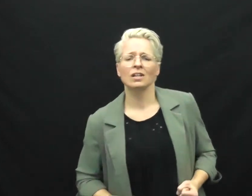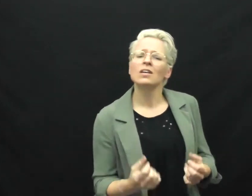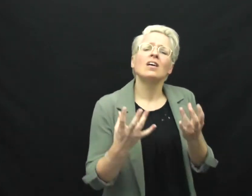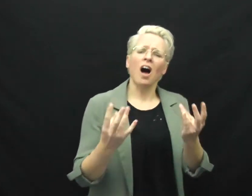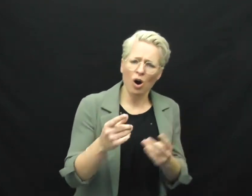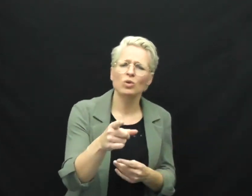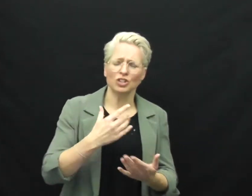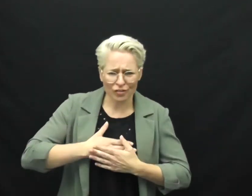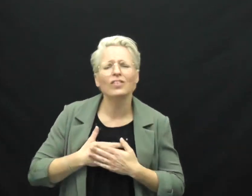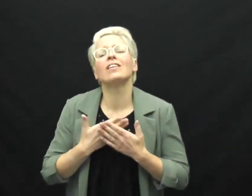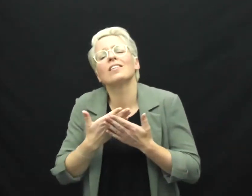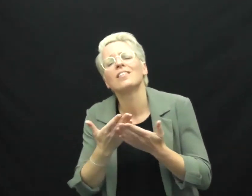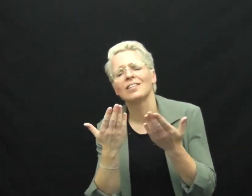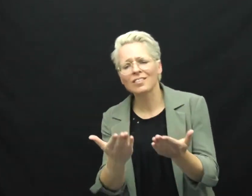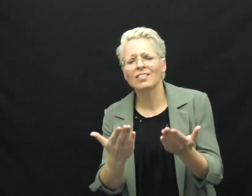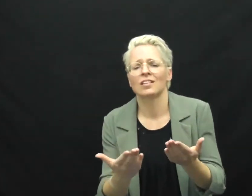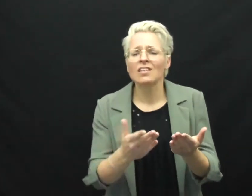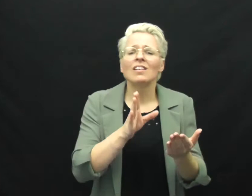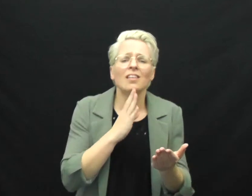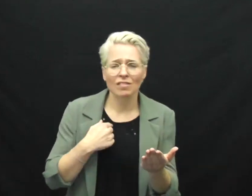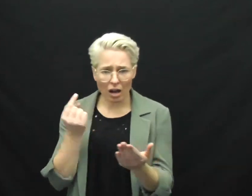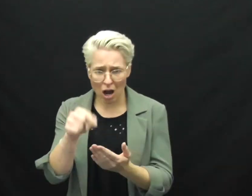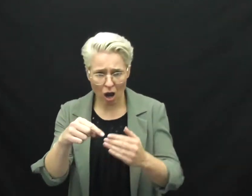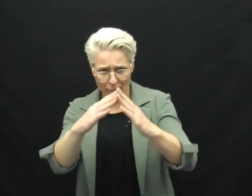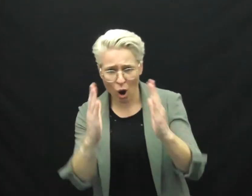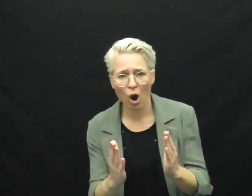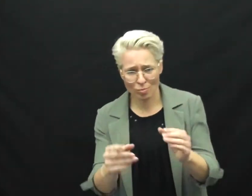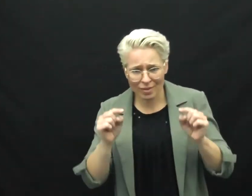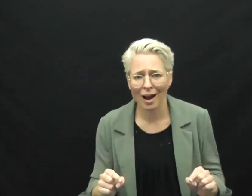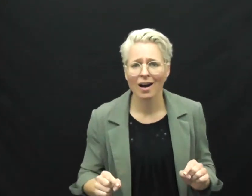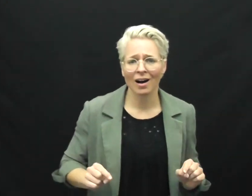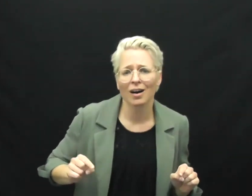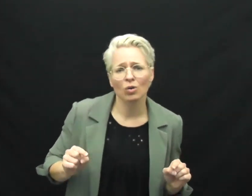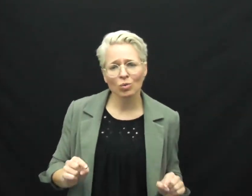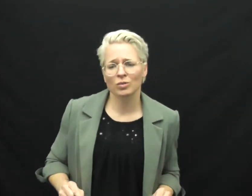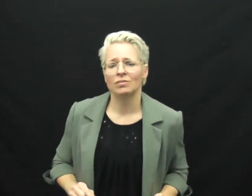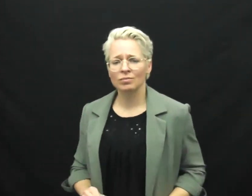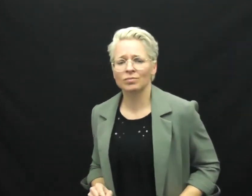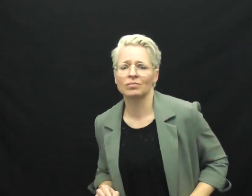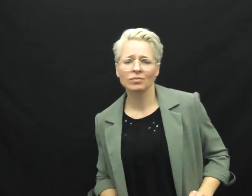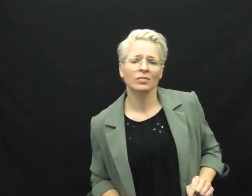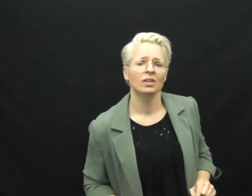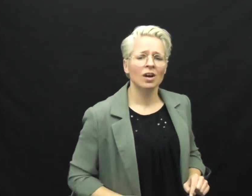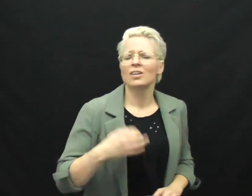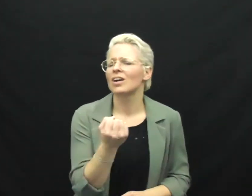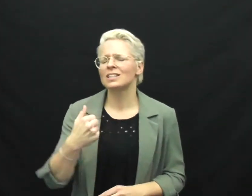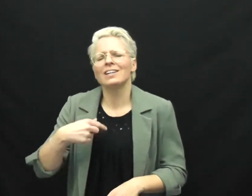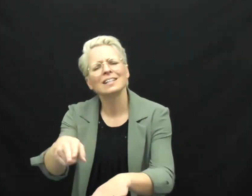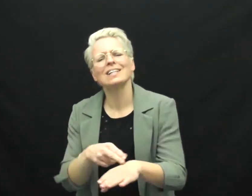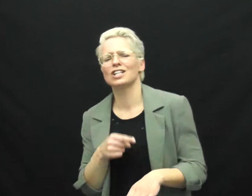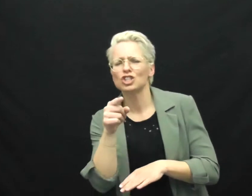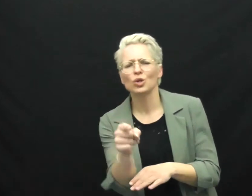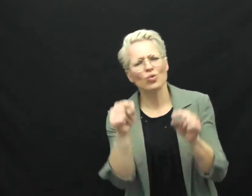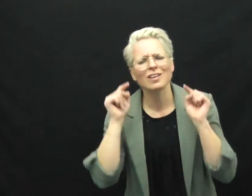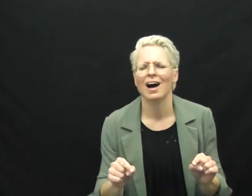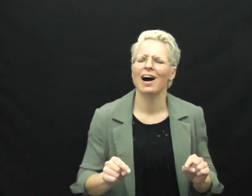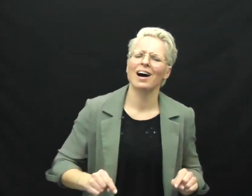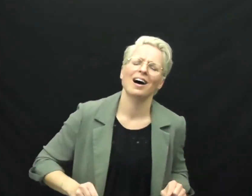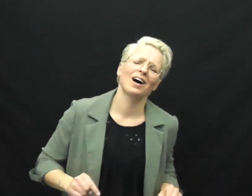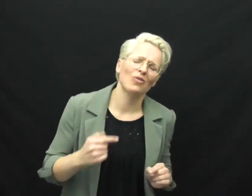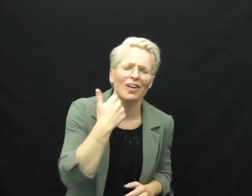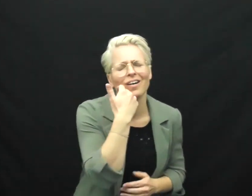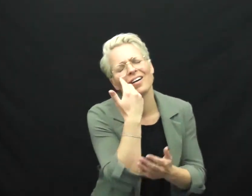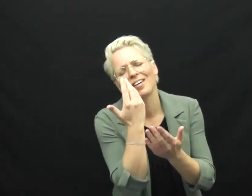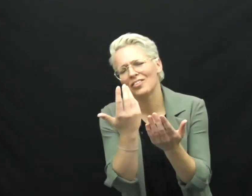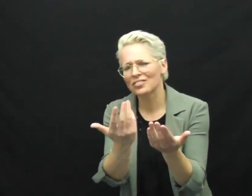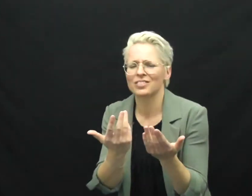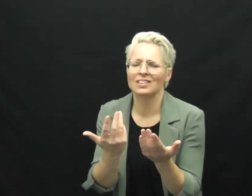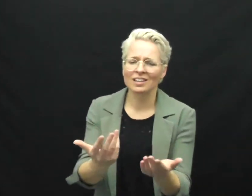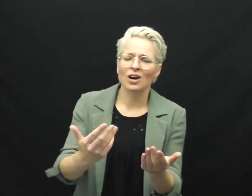How would you feel if I come home now? 'Cause I need you now, love